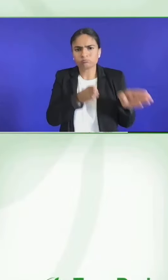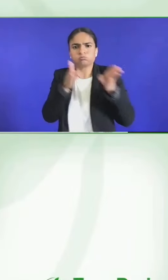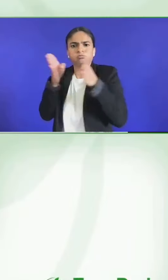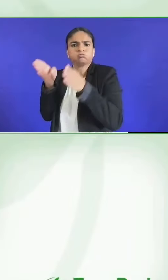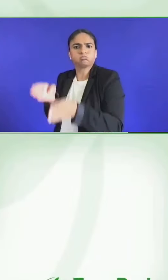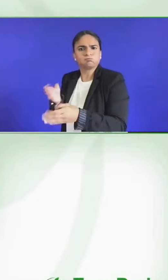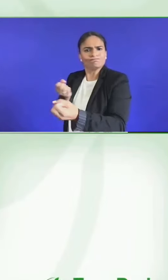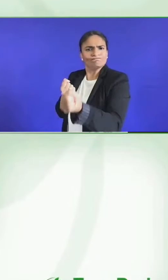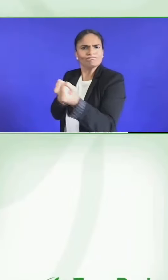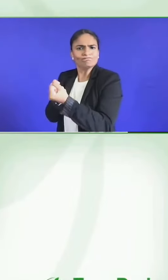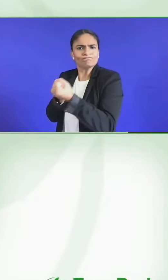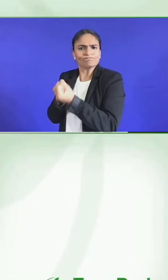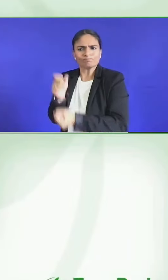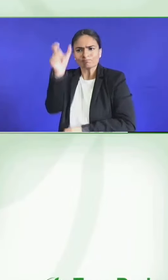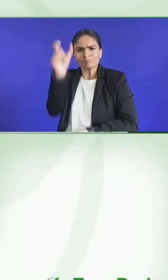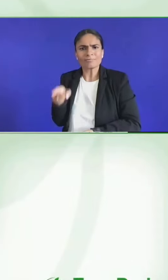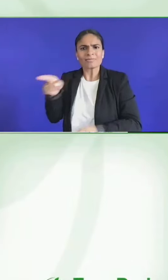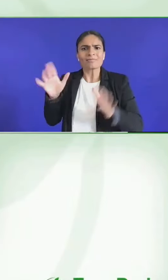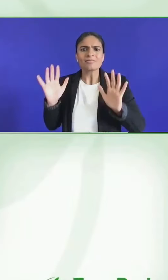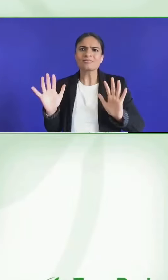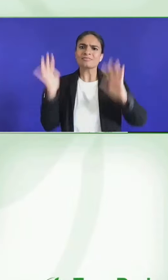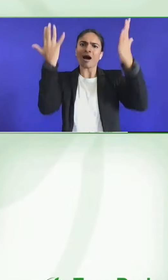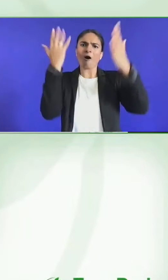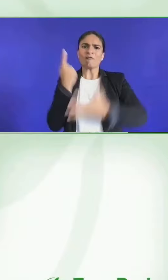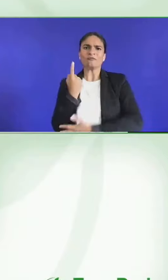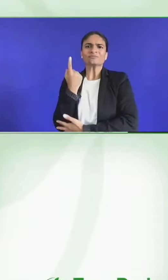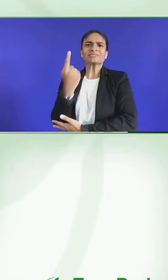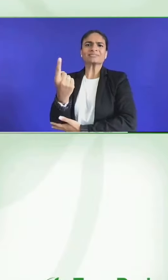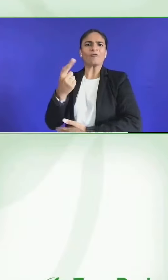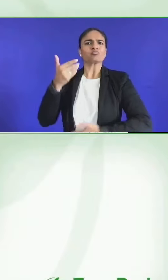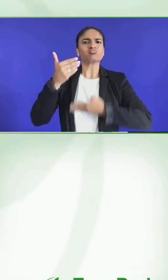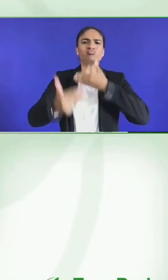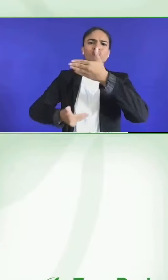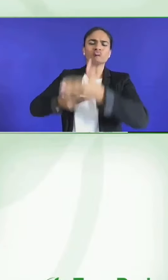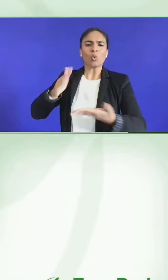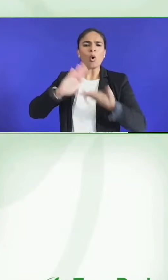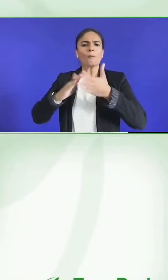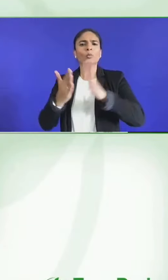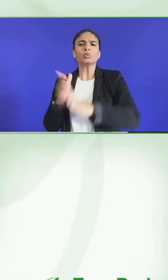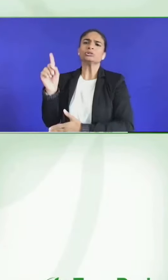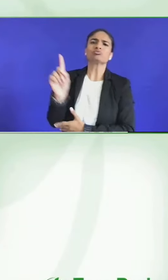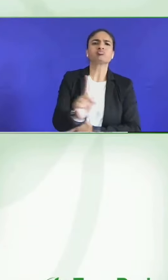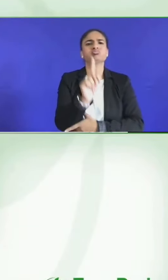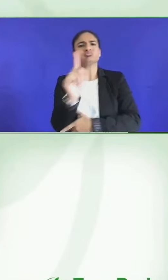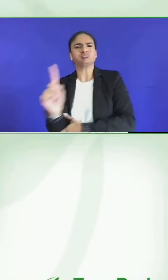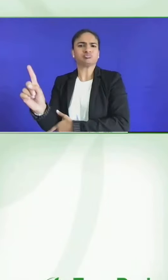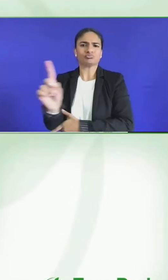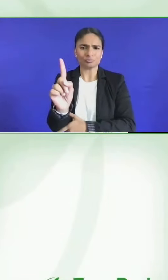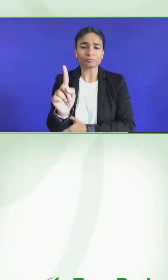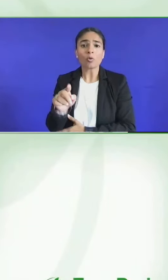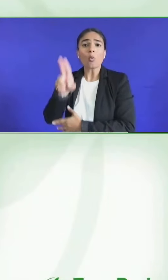today. Care also needs to take another route because of the huge impact on